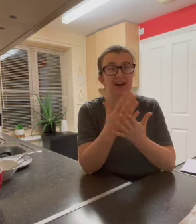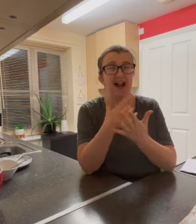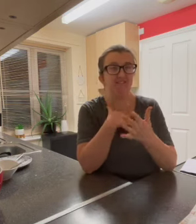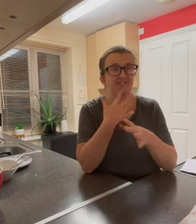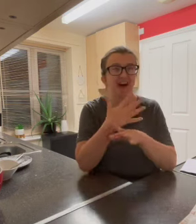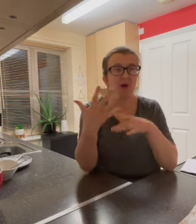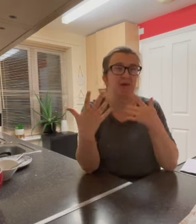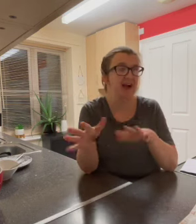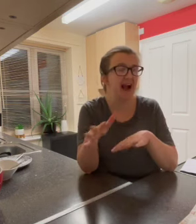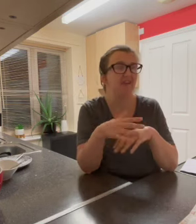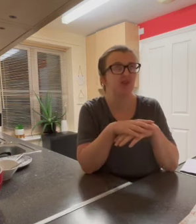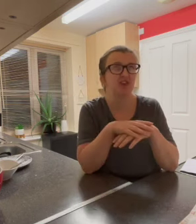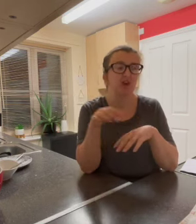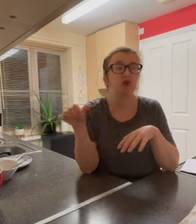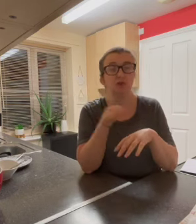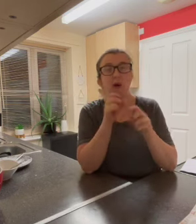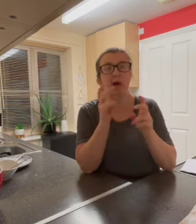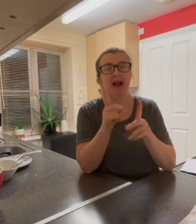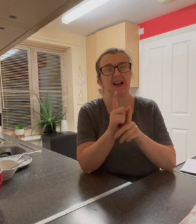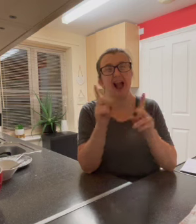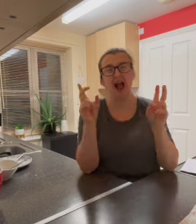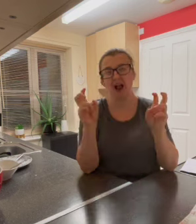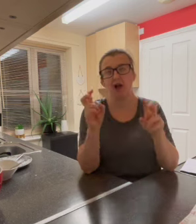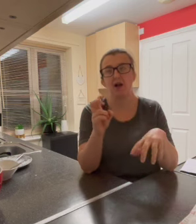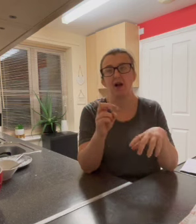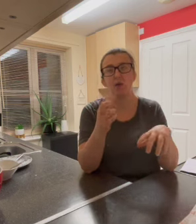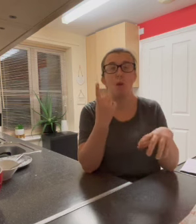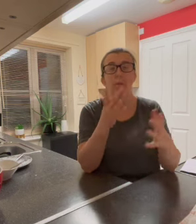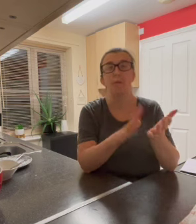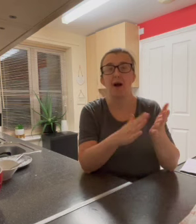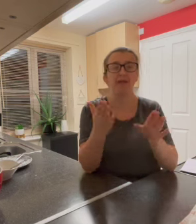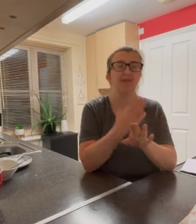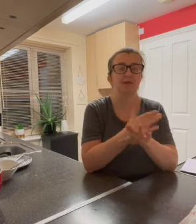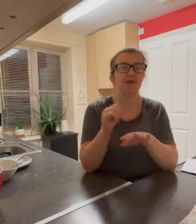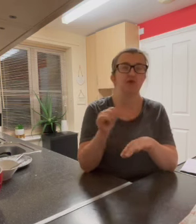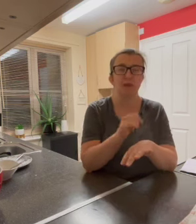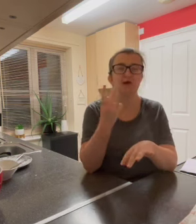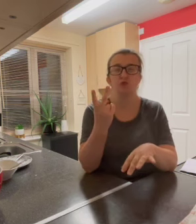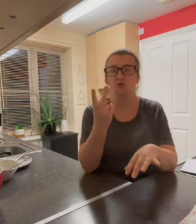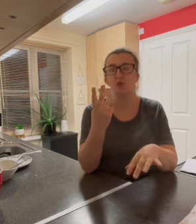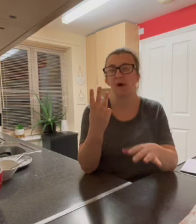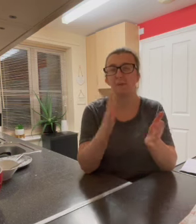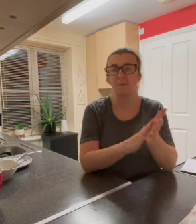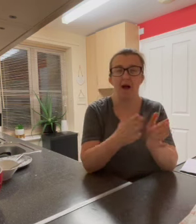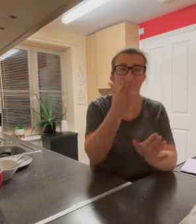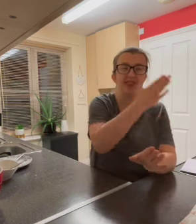Of course I got 5 week left which it should be fine as it only one month away, but I should have done those 2 or 3 month ago...